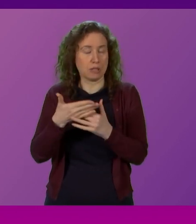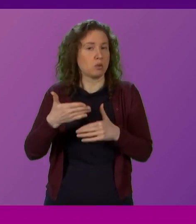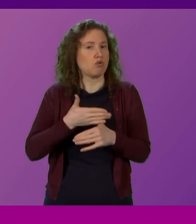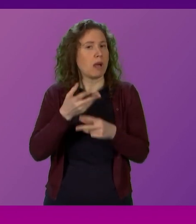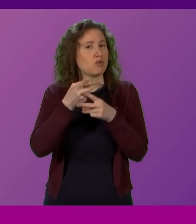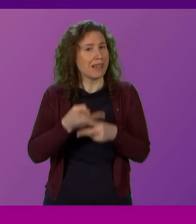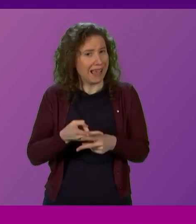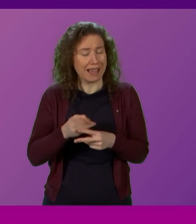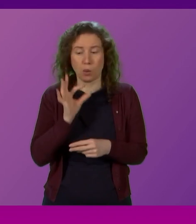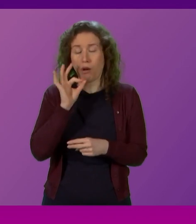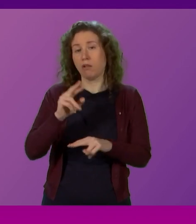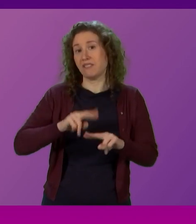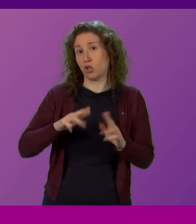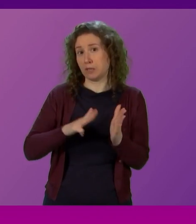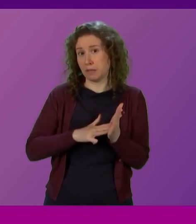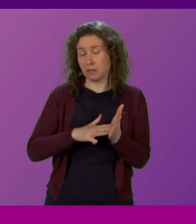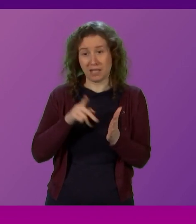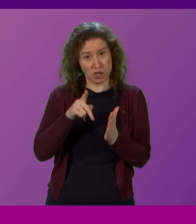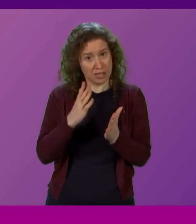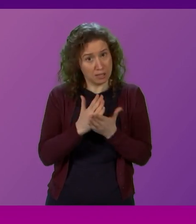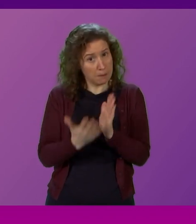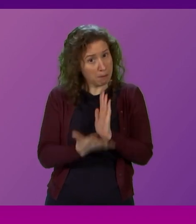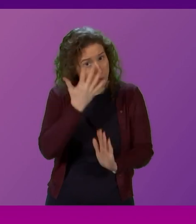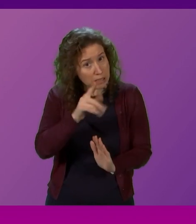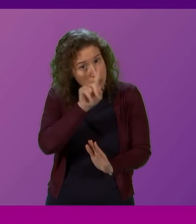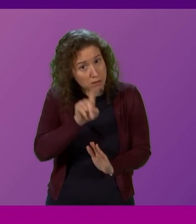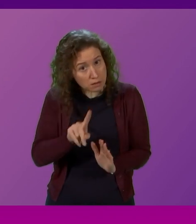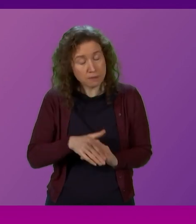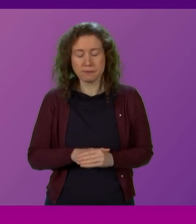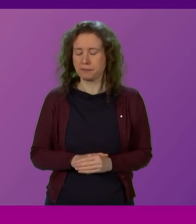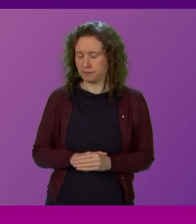Is the First Minister embarrassed by that?